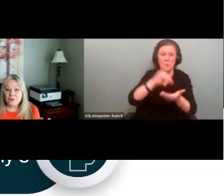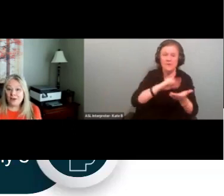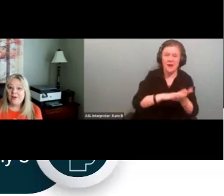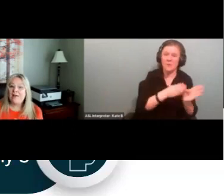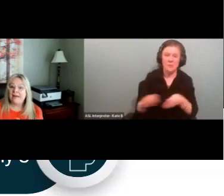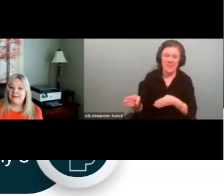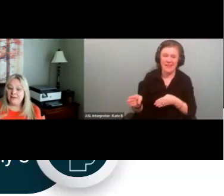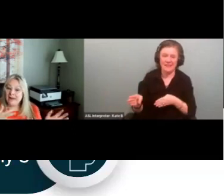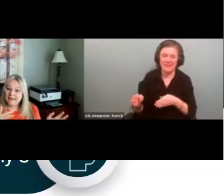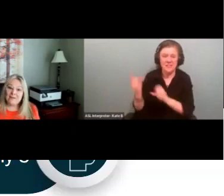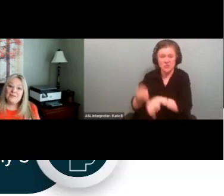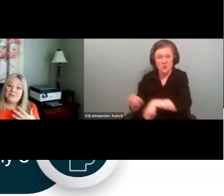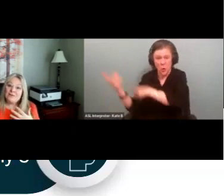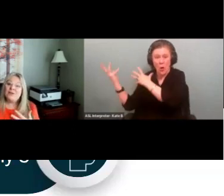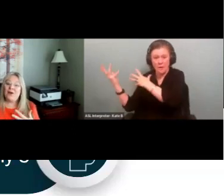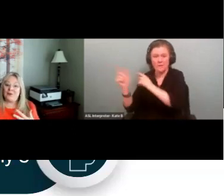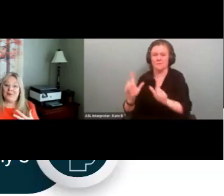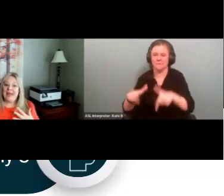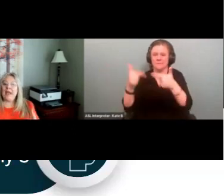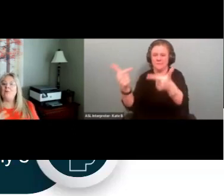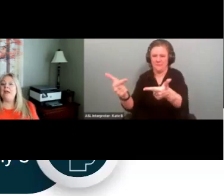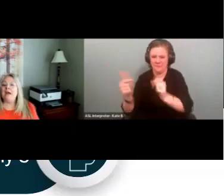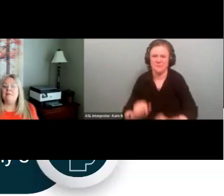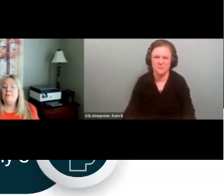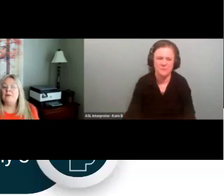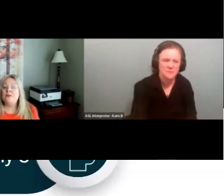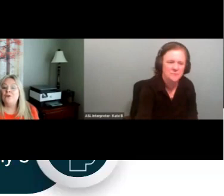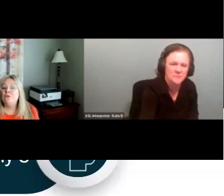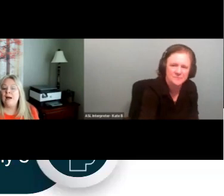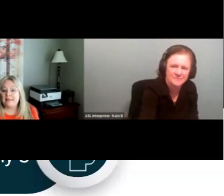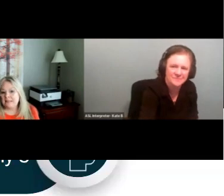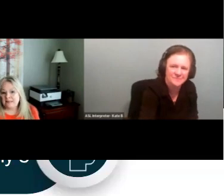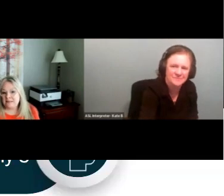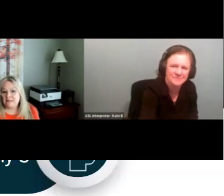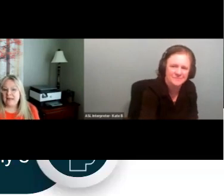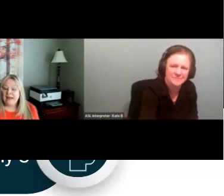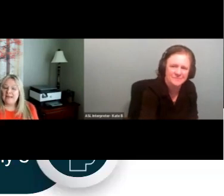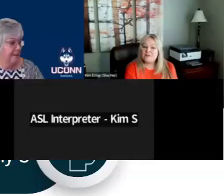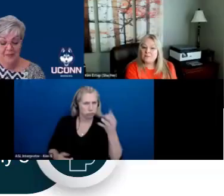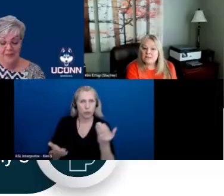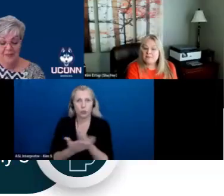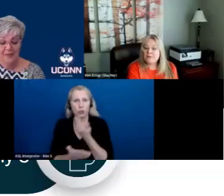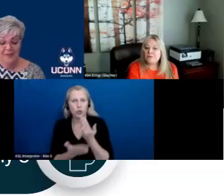those are gone. Right? Those Those go, and we come up with new ideas. And sometimes the